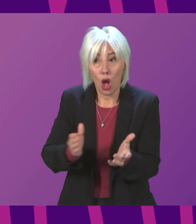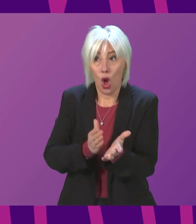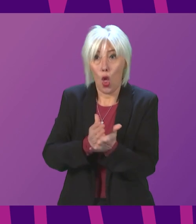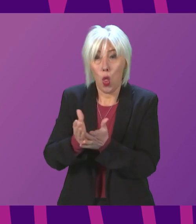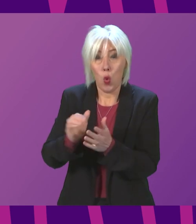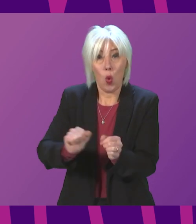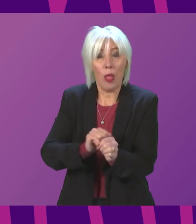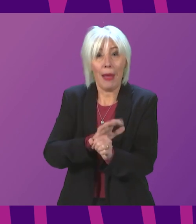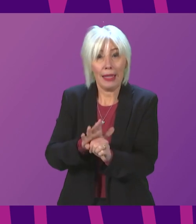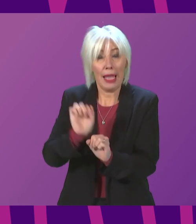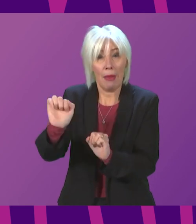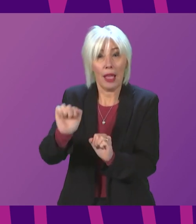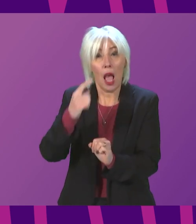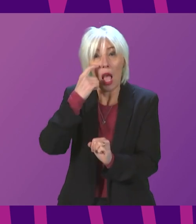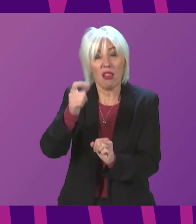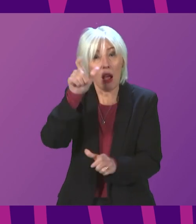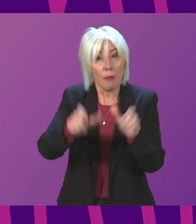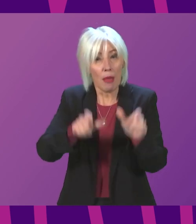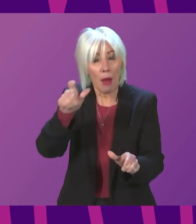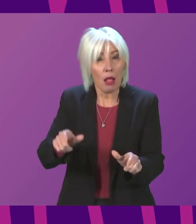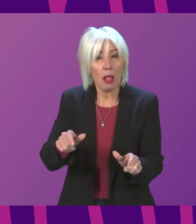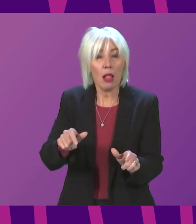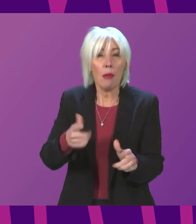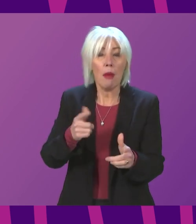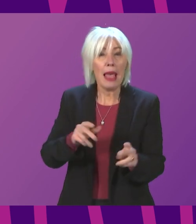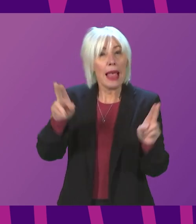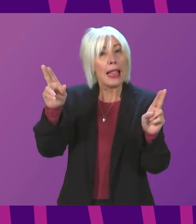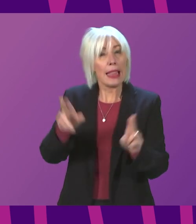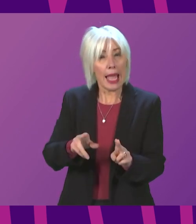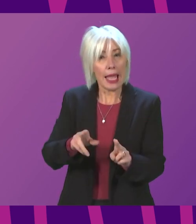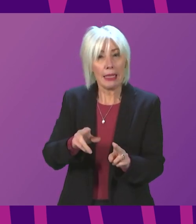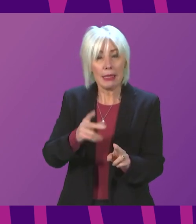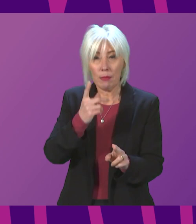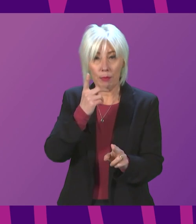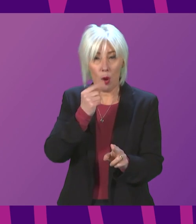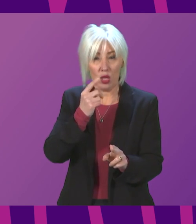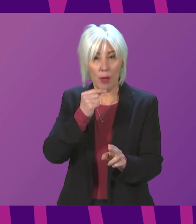have been less likely—although not completely unlikely—to fall seriously ill. We need